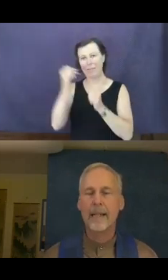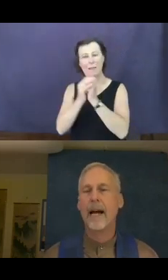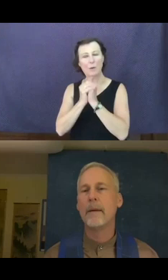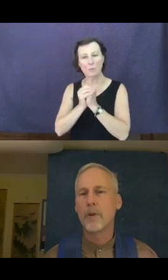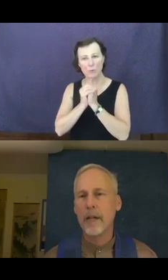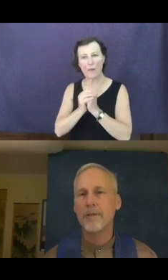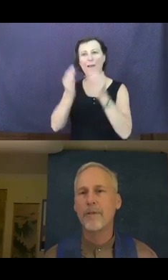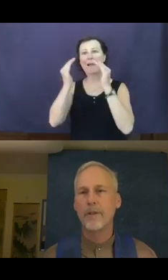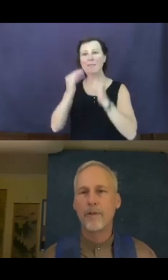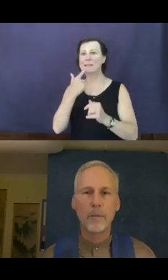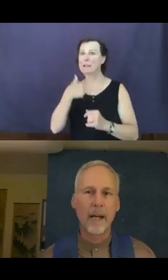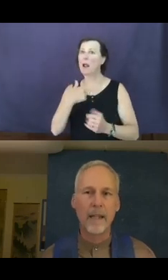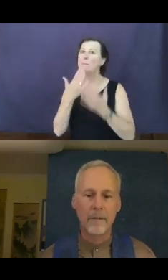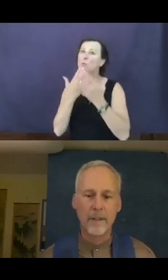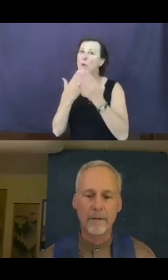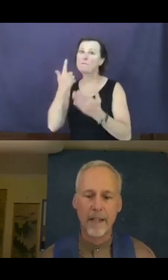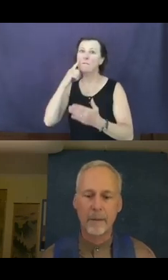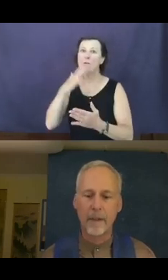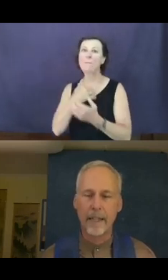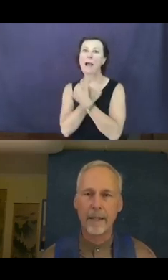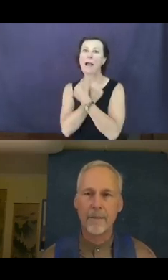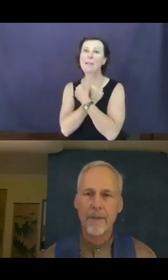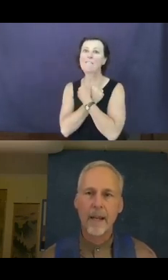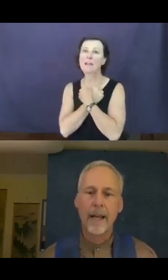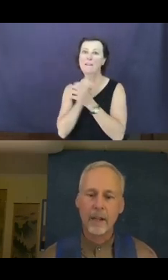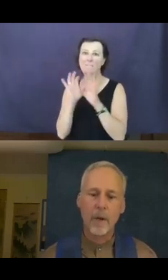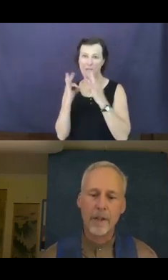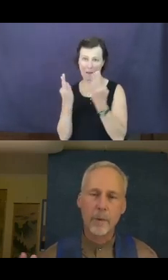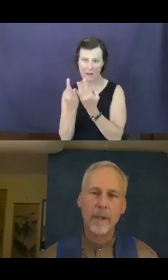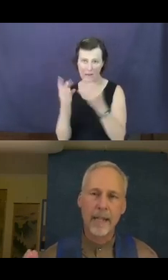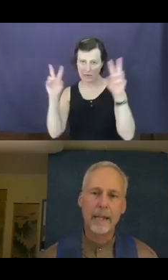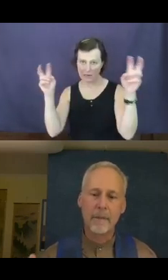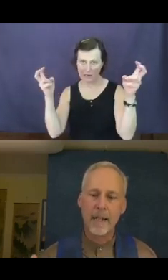"I'm grateful for my loving family..." and he went through and named